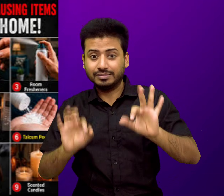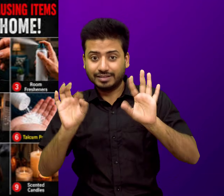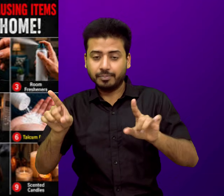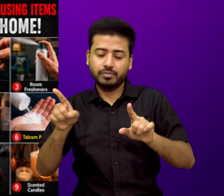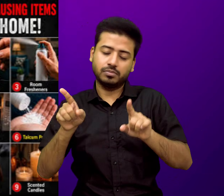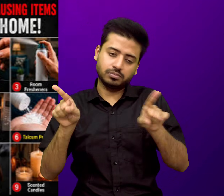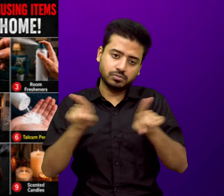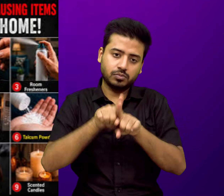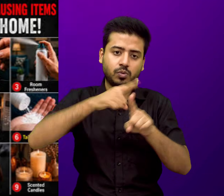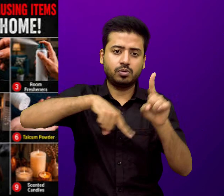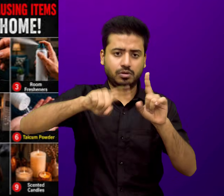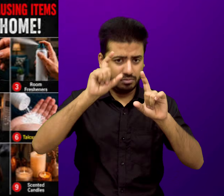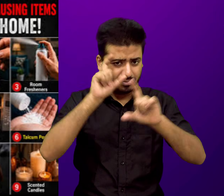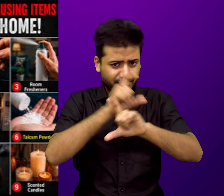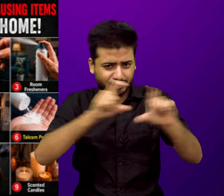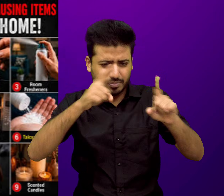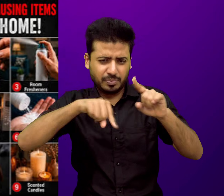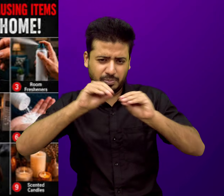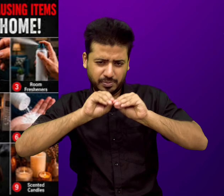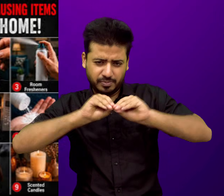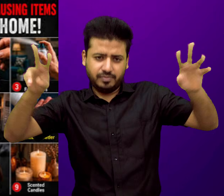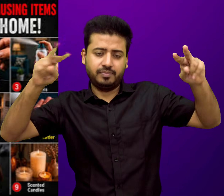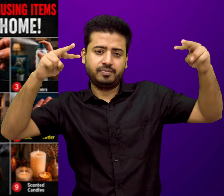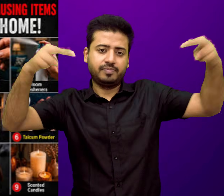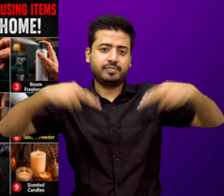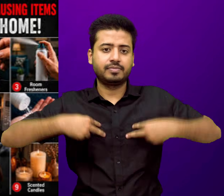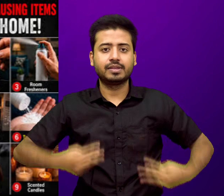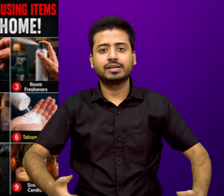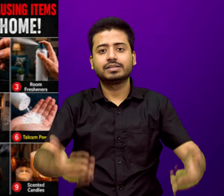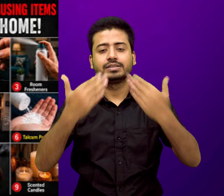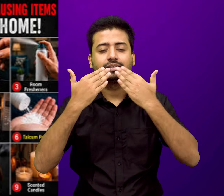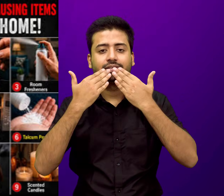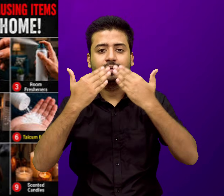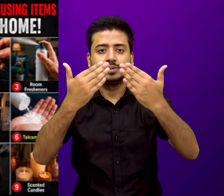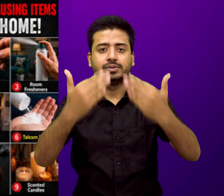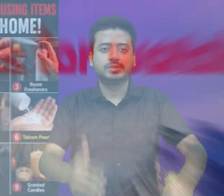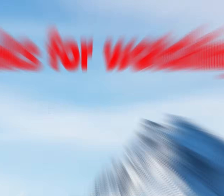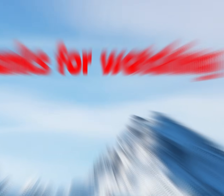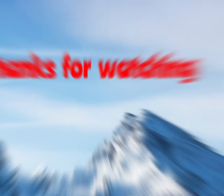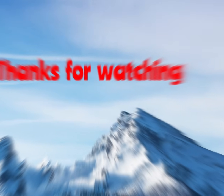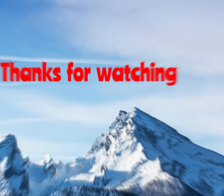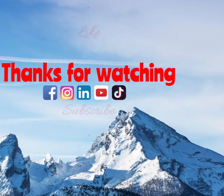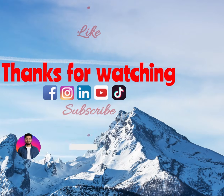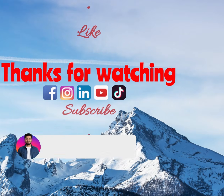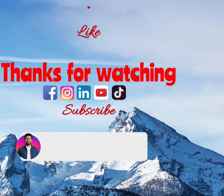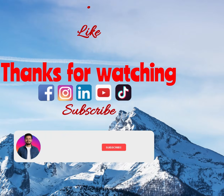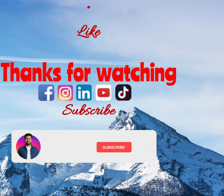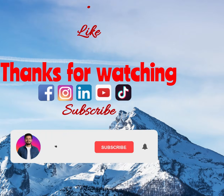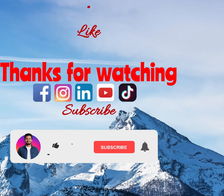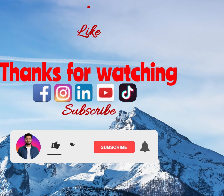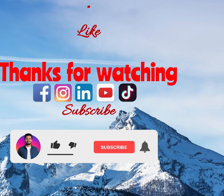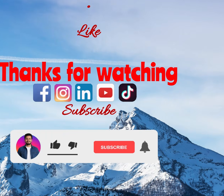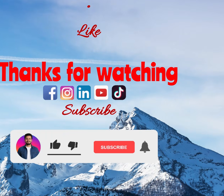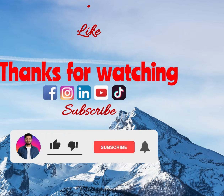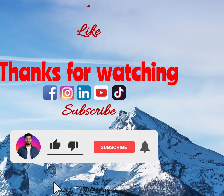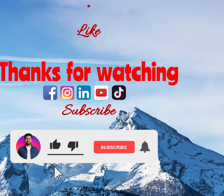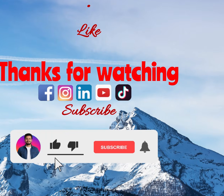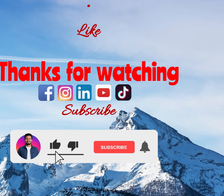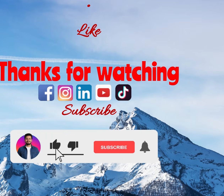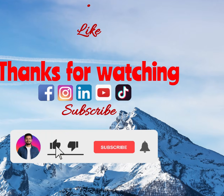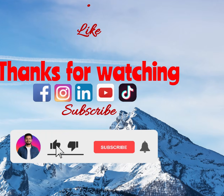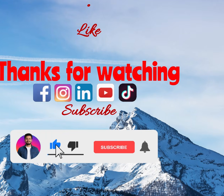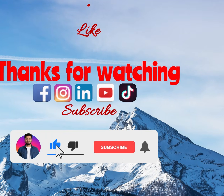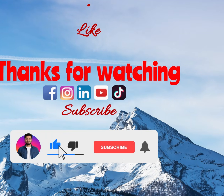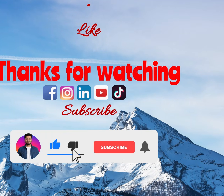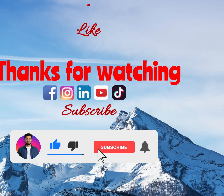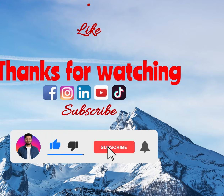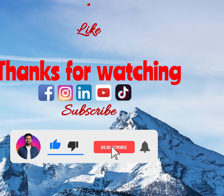dyes without doing a patch test or leaving chemical dyes on longer than recommended.